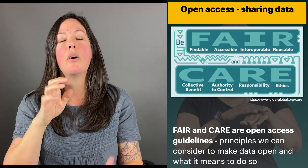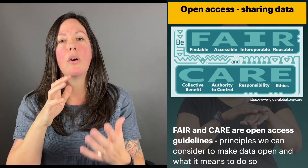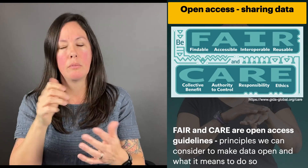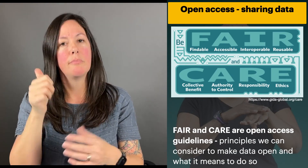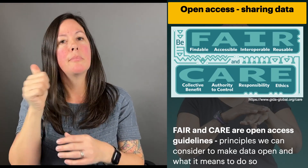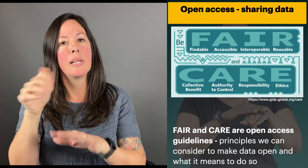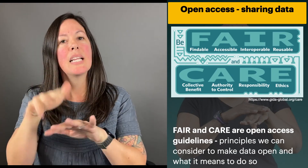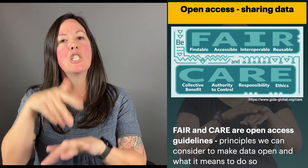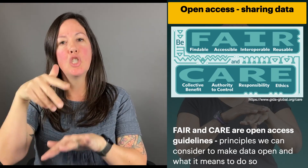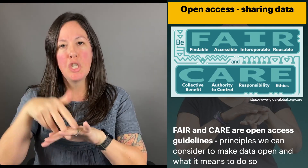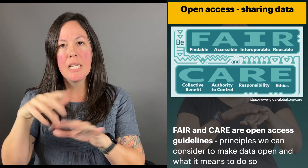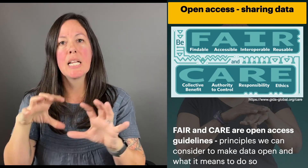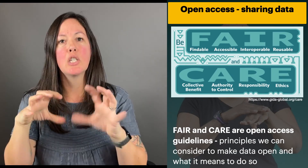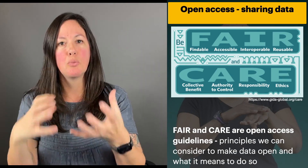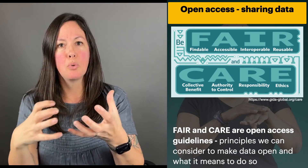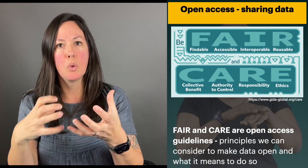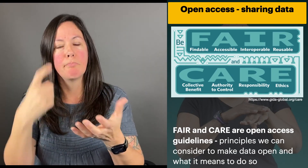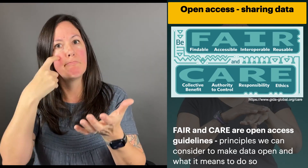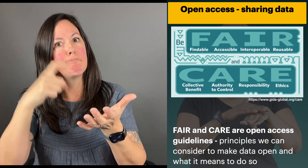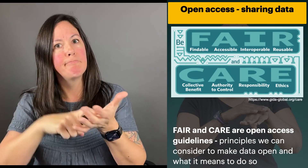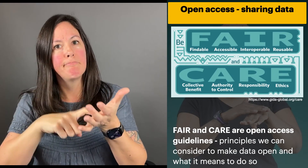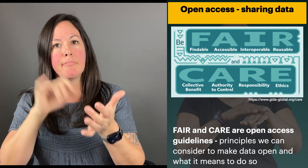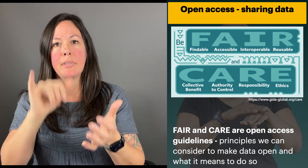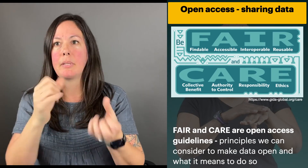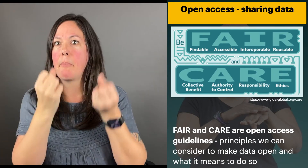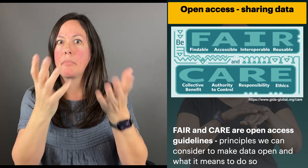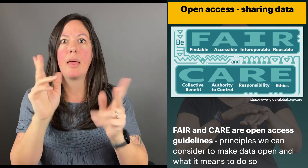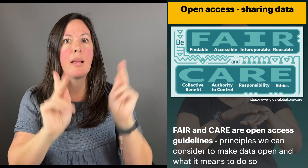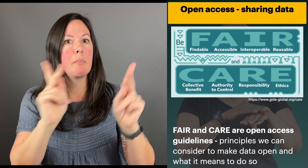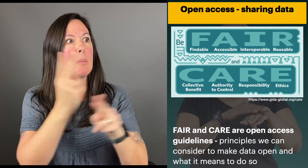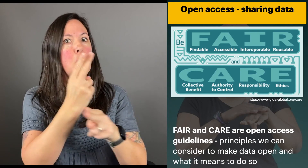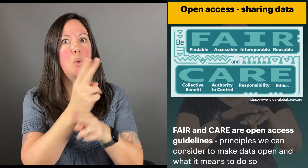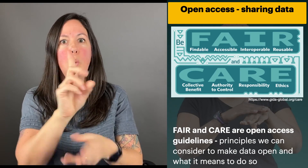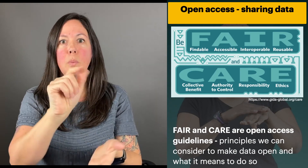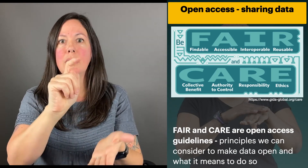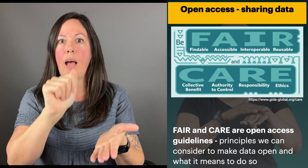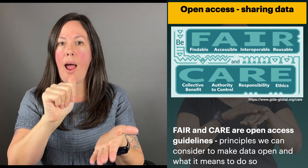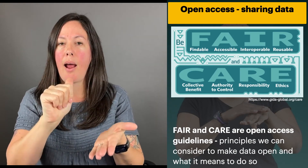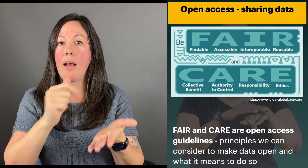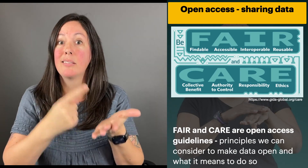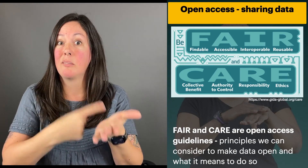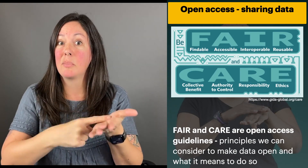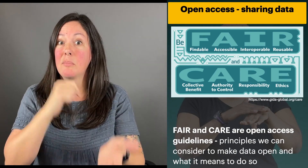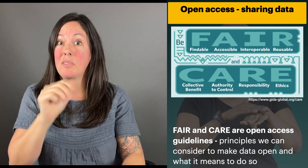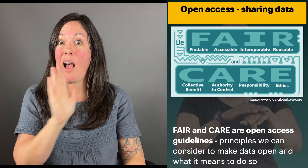component and then we think about the care principles c